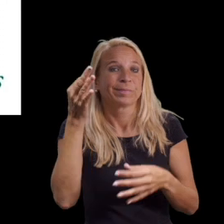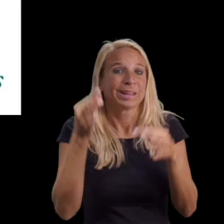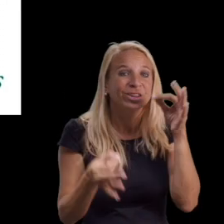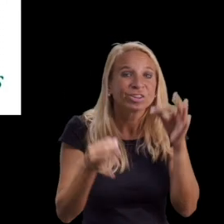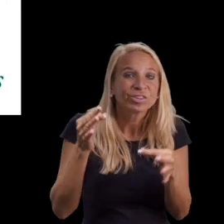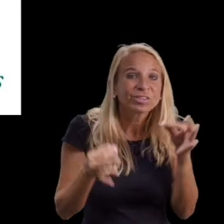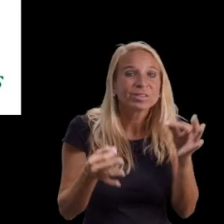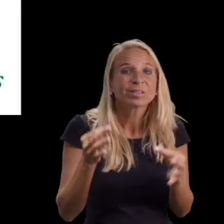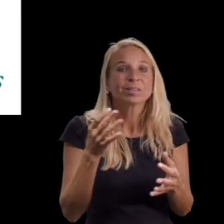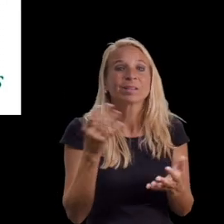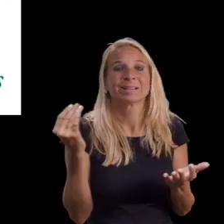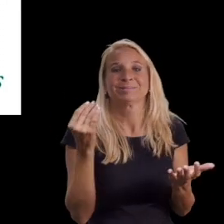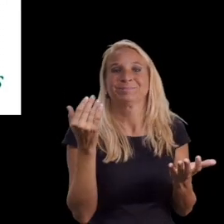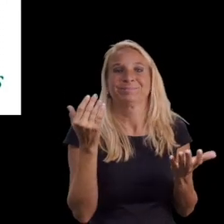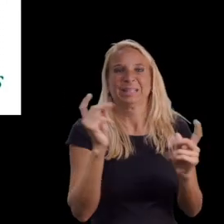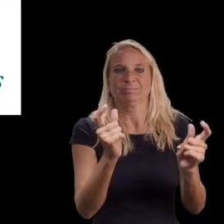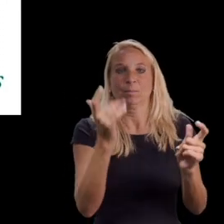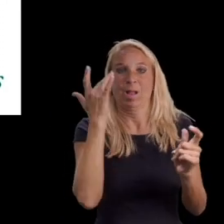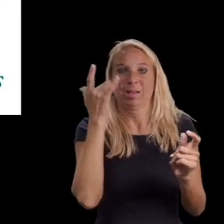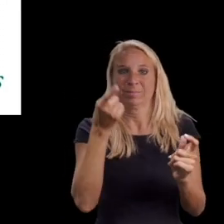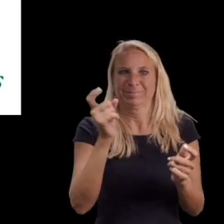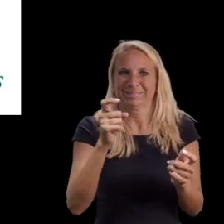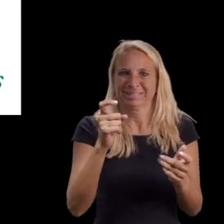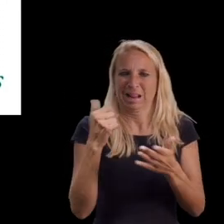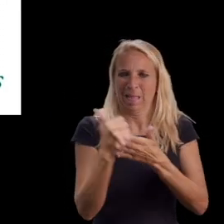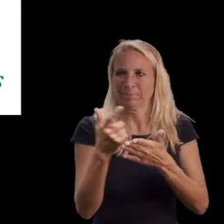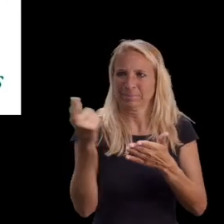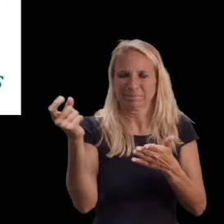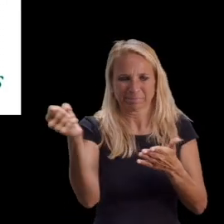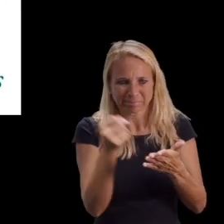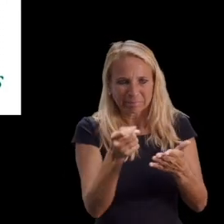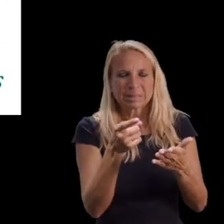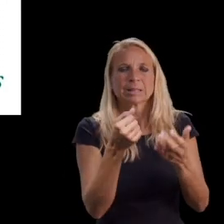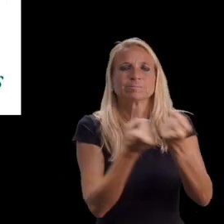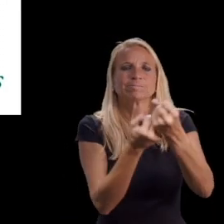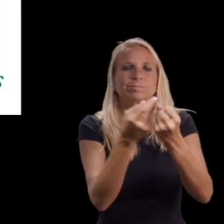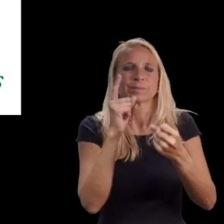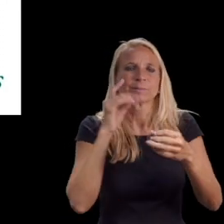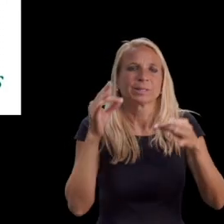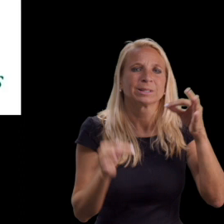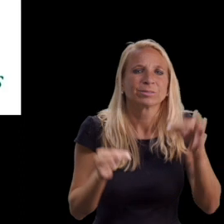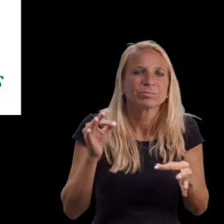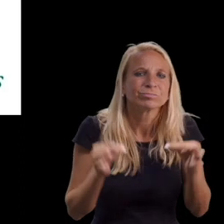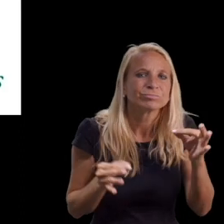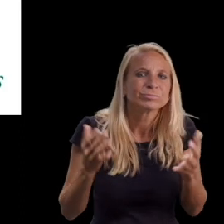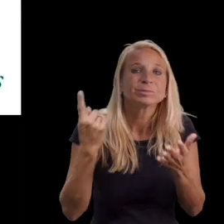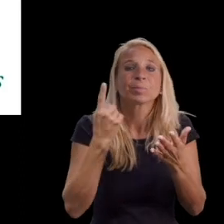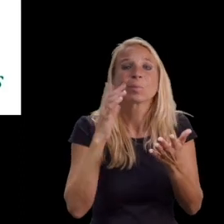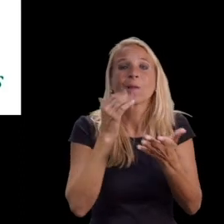because you have to, someone's gonna help you prepare for a fair hearing. Someone's gonna help you prepare potentially